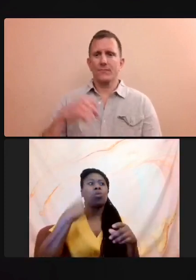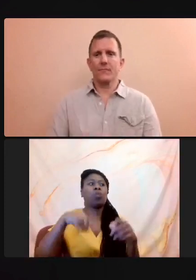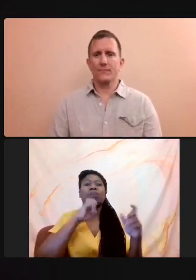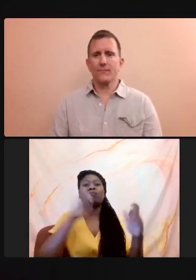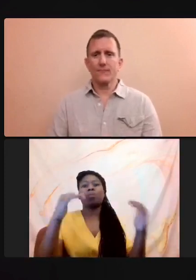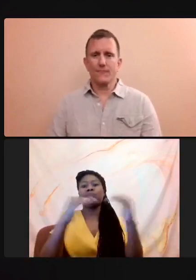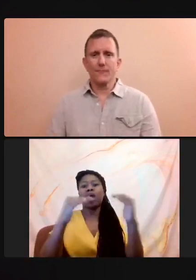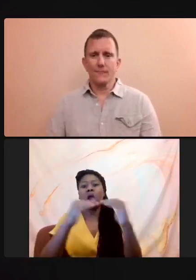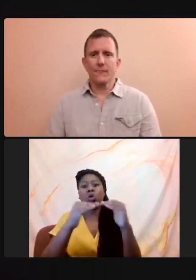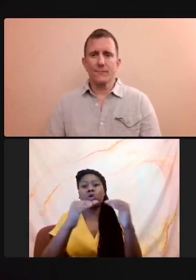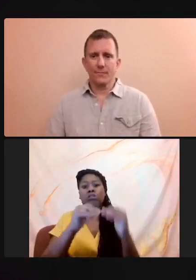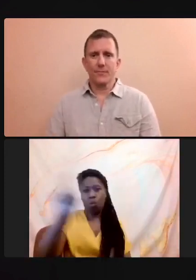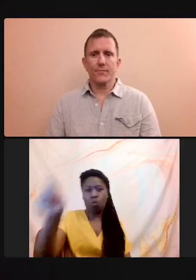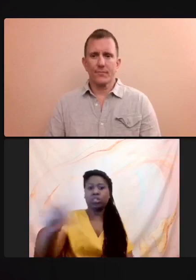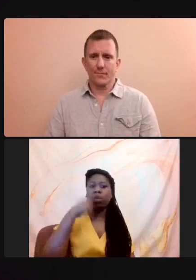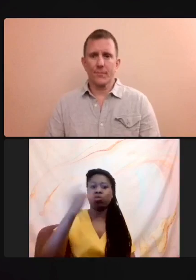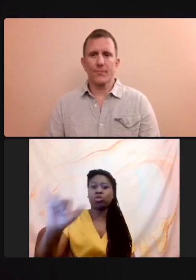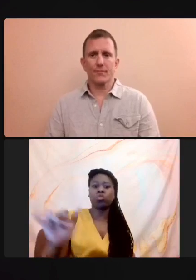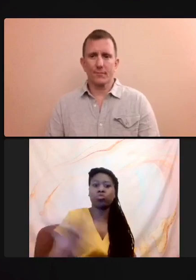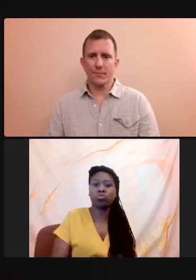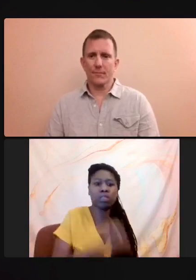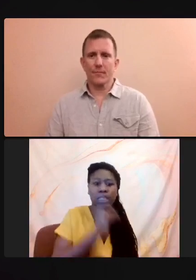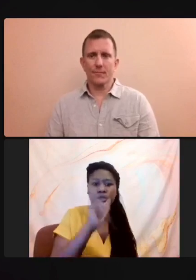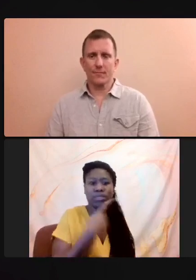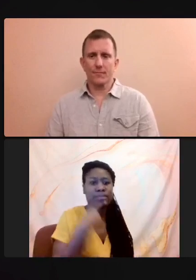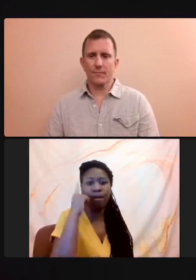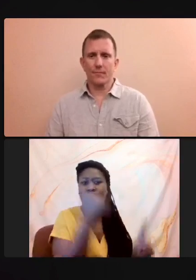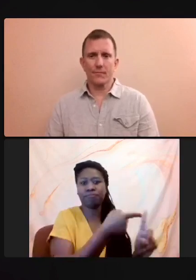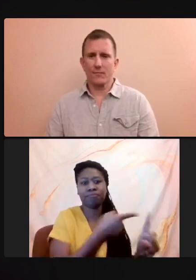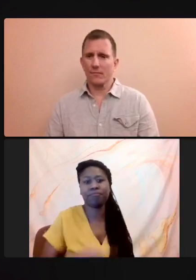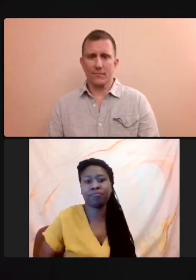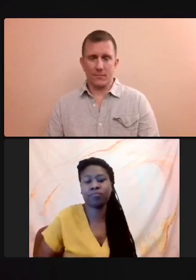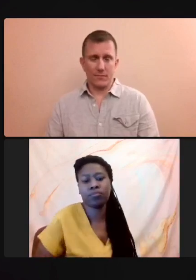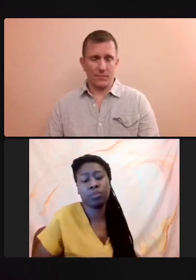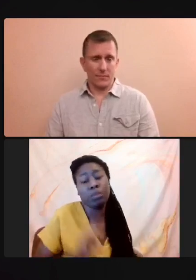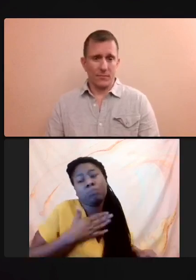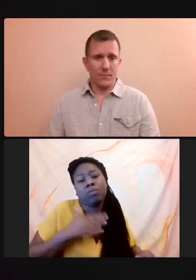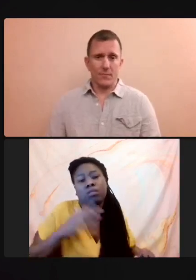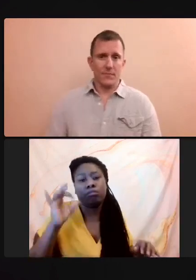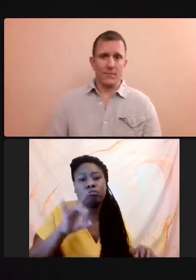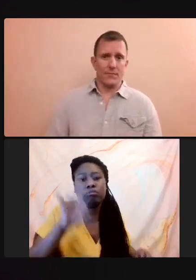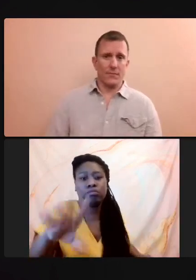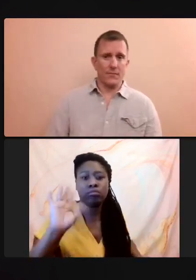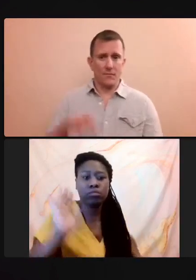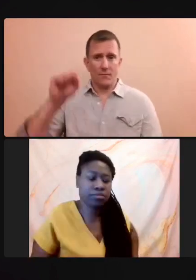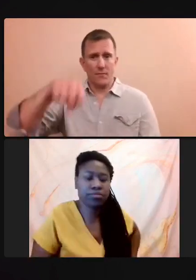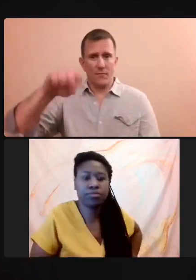Would you rather have an air and hearing instructor that is a scholar. So. To speak, and they have their degree.